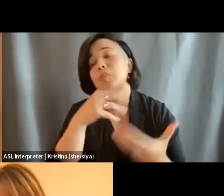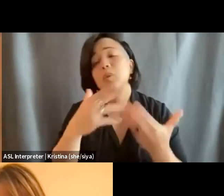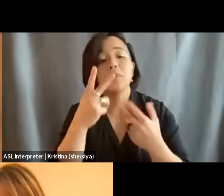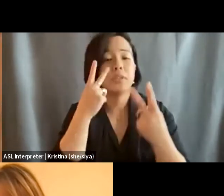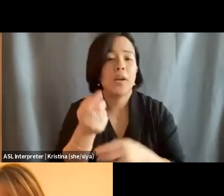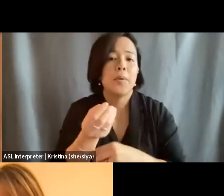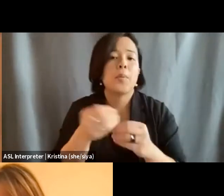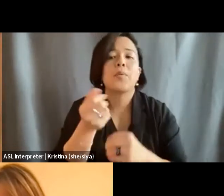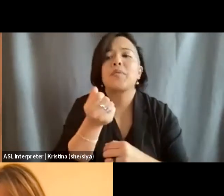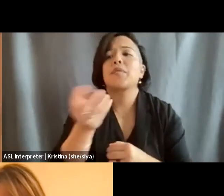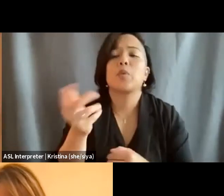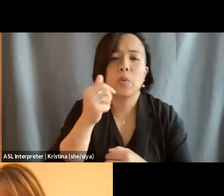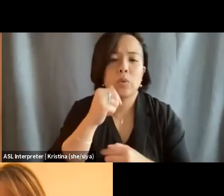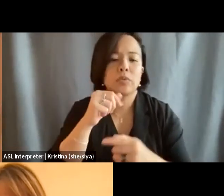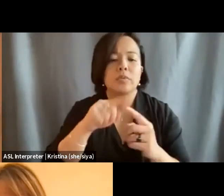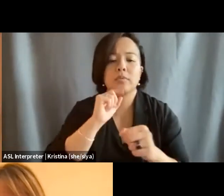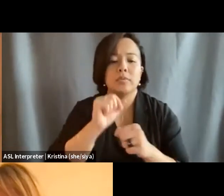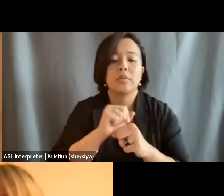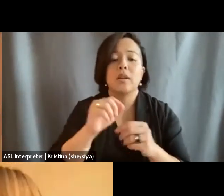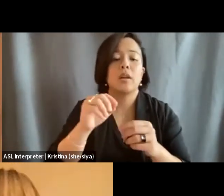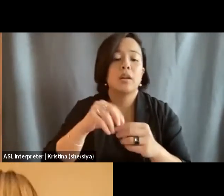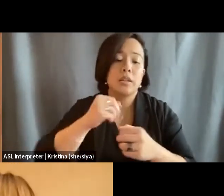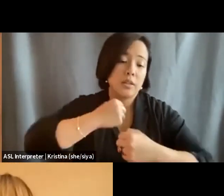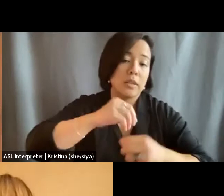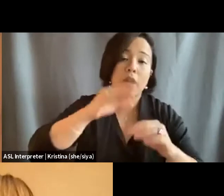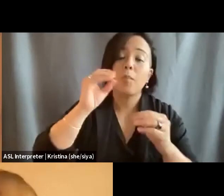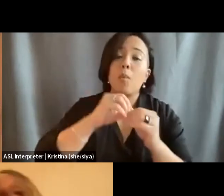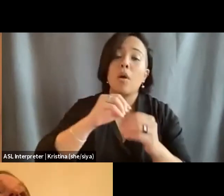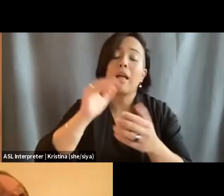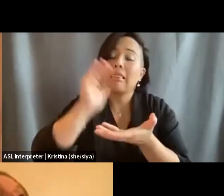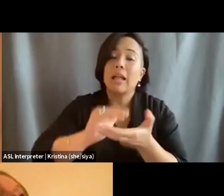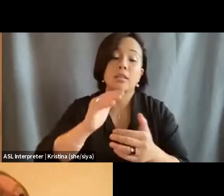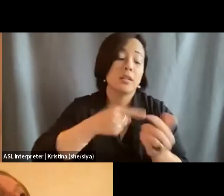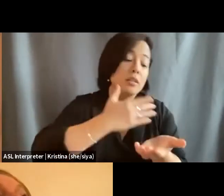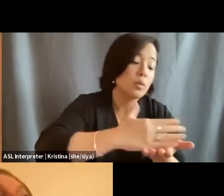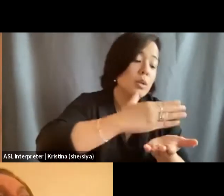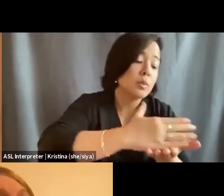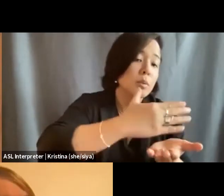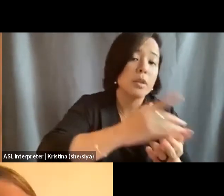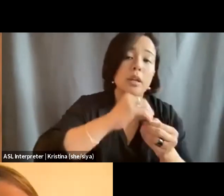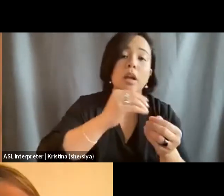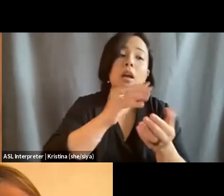more time for their studies. Imagine how policy and countries would be more supportive surrounding issues of early